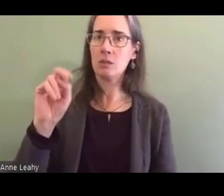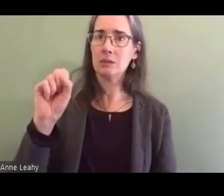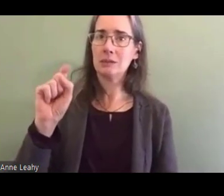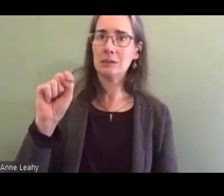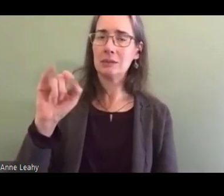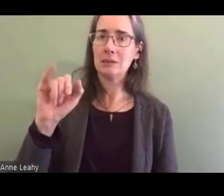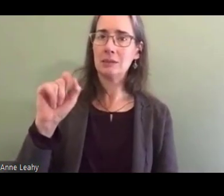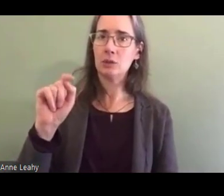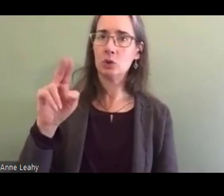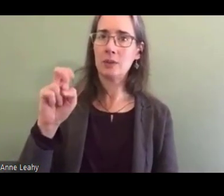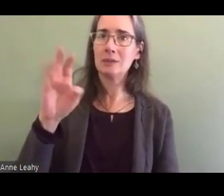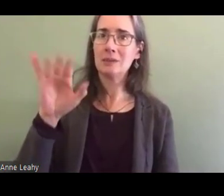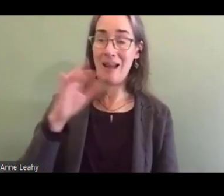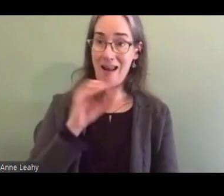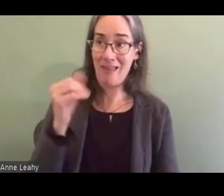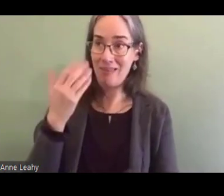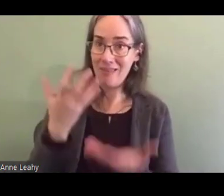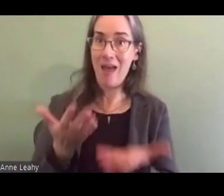and having accessible websites is a priority for them.